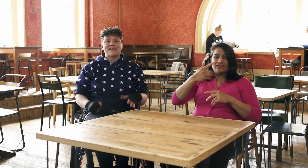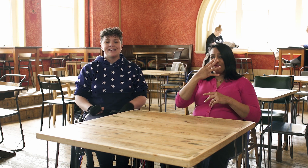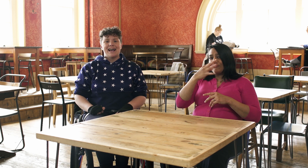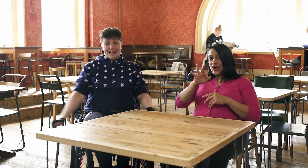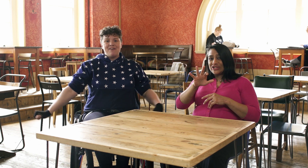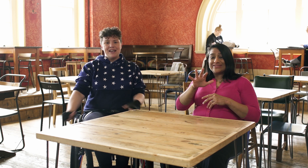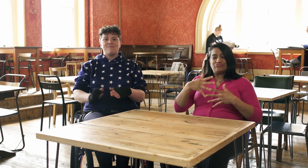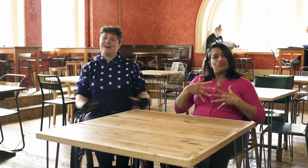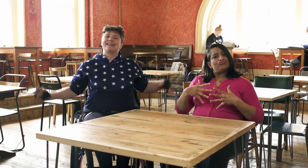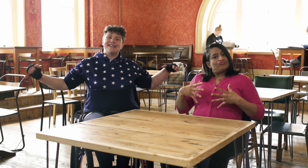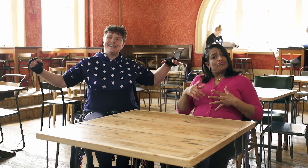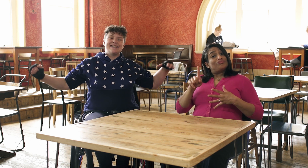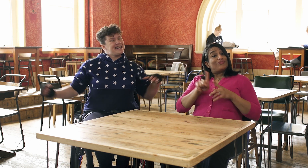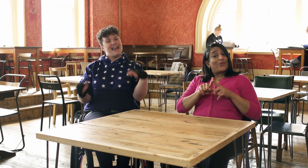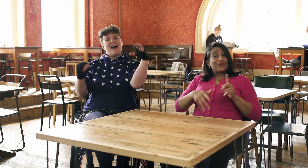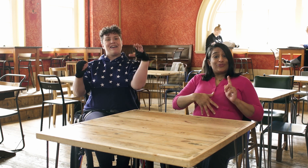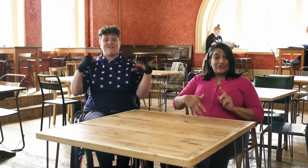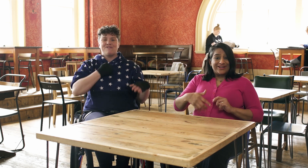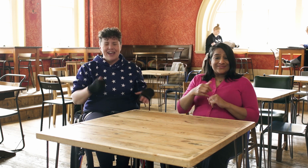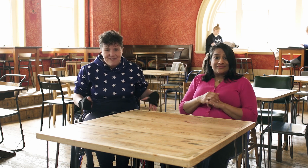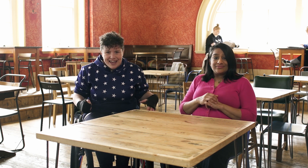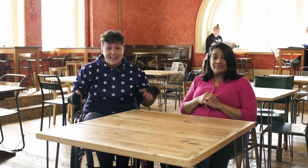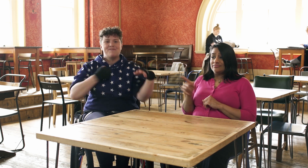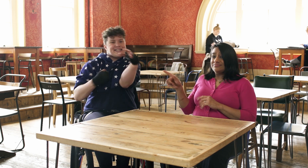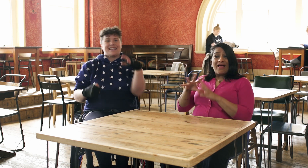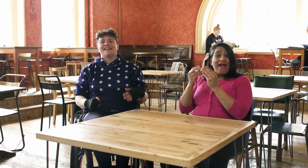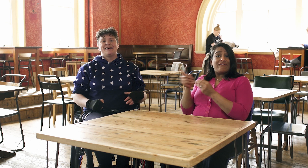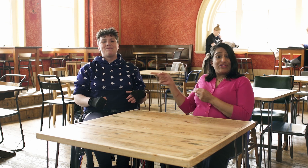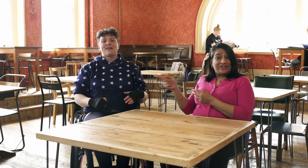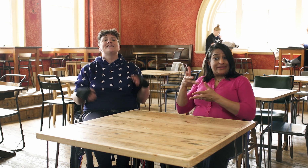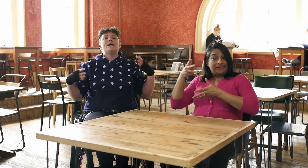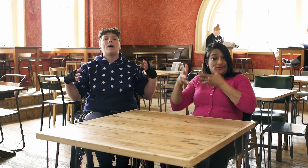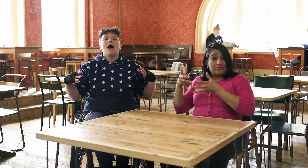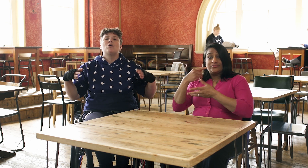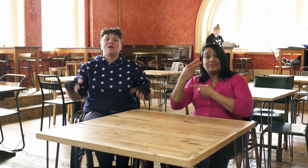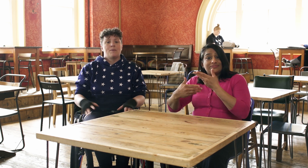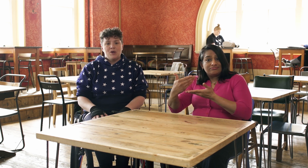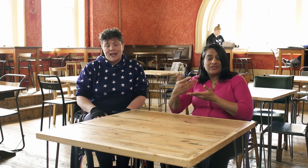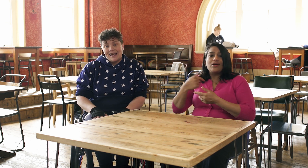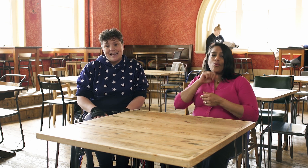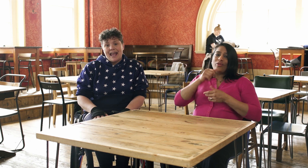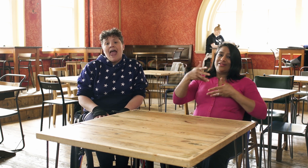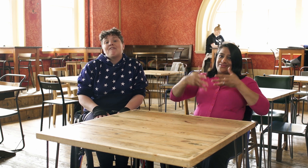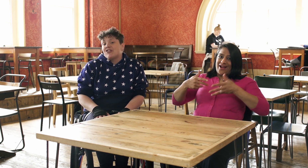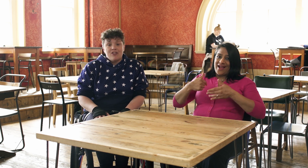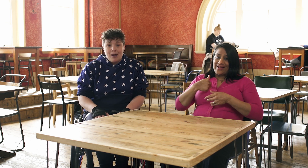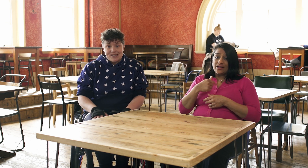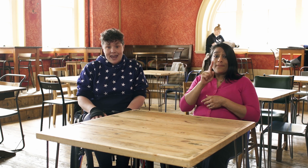and currently pregnant. Life giving, biscuit Deepa will be communicating everything I am saying